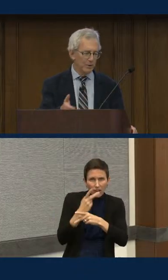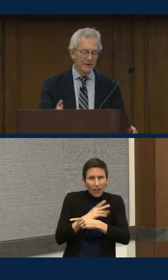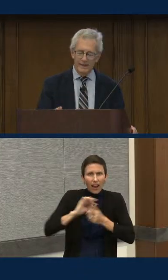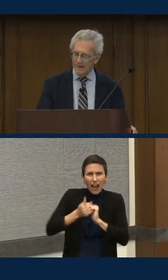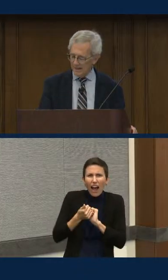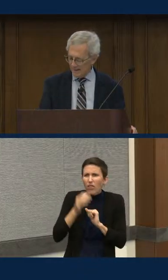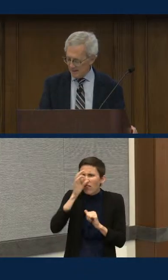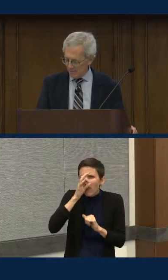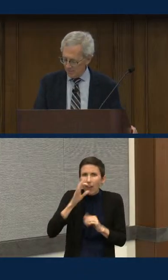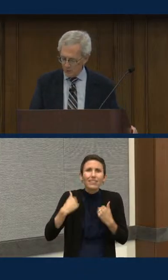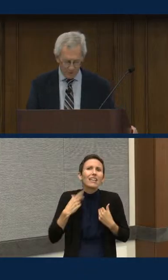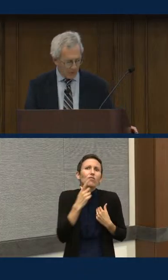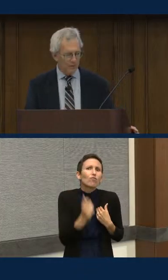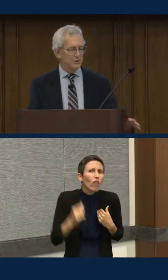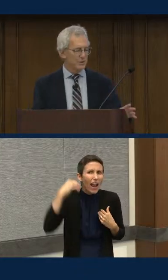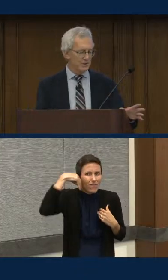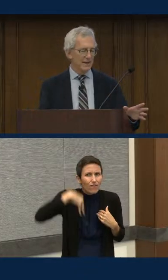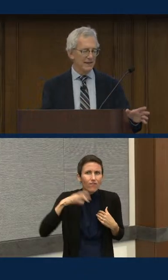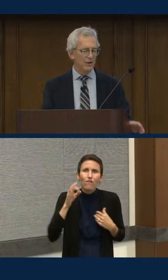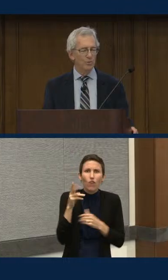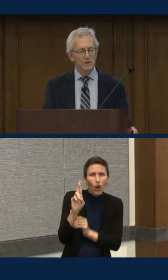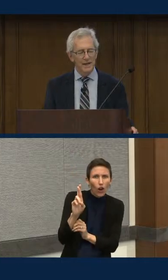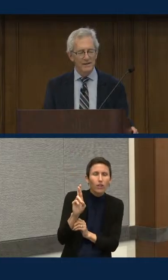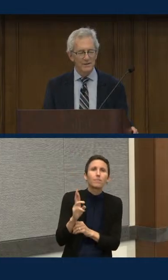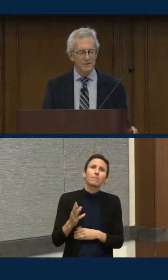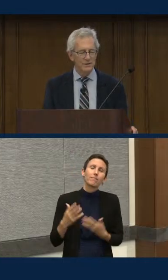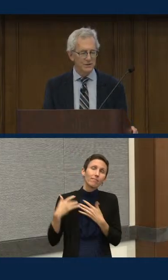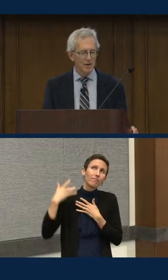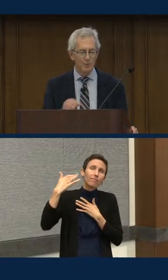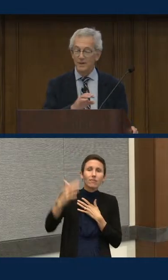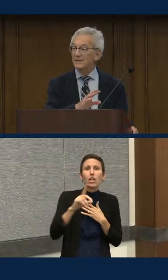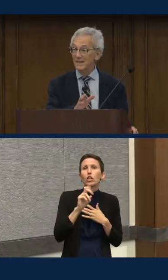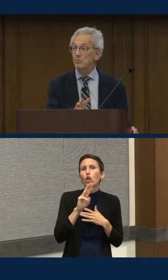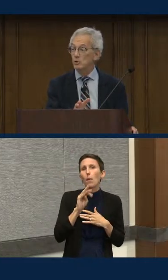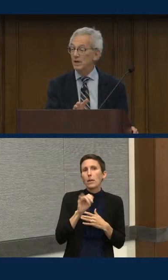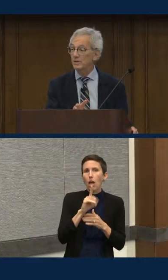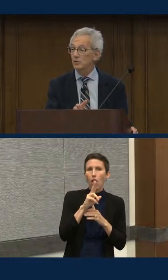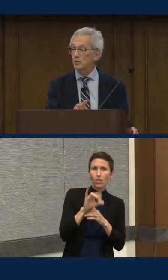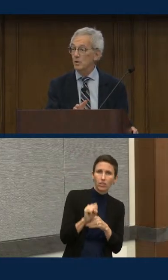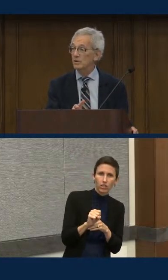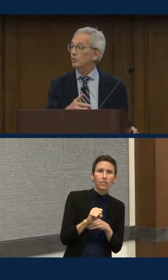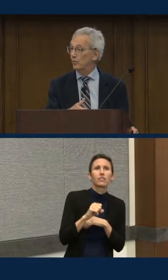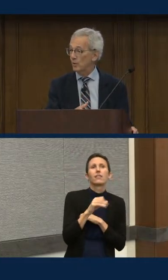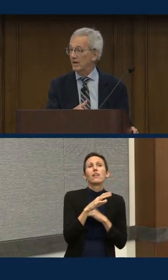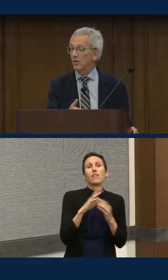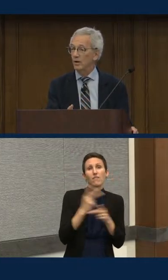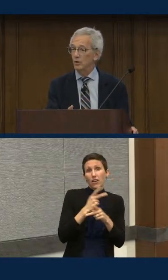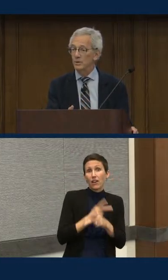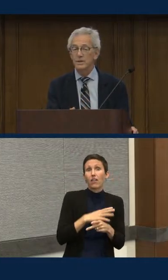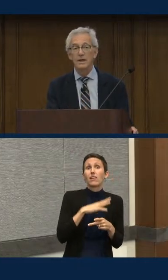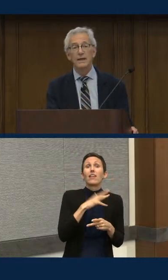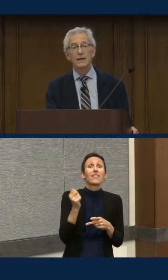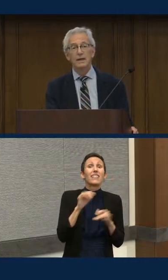red. Ultimately gedermatologis